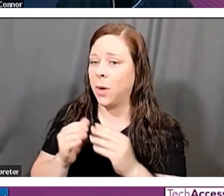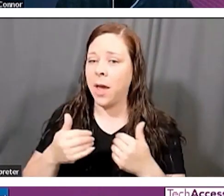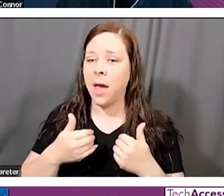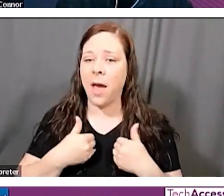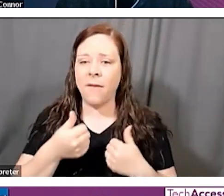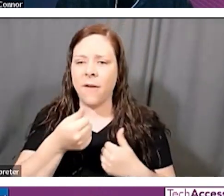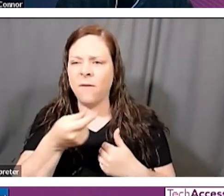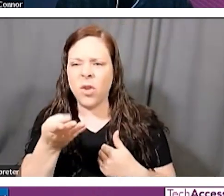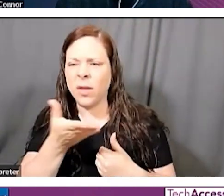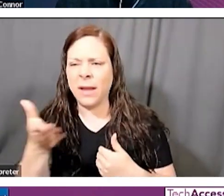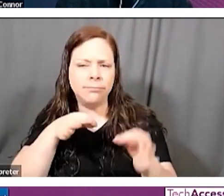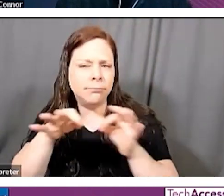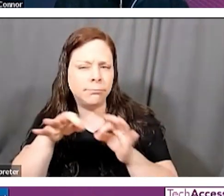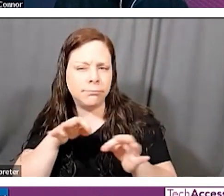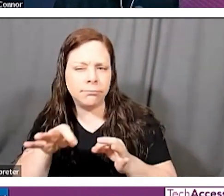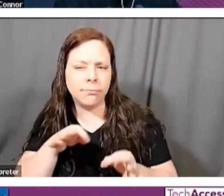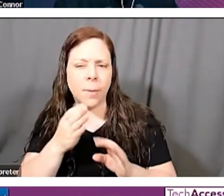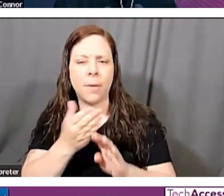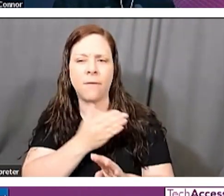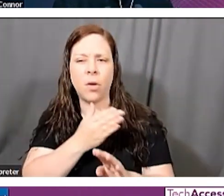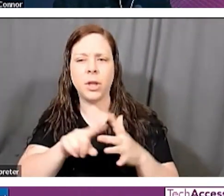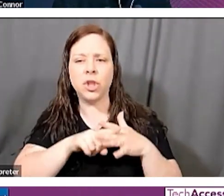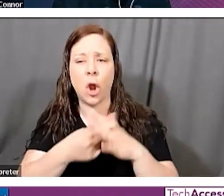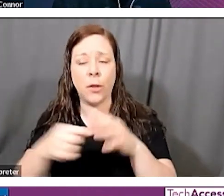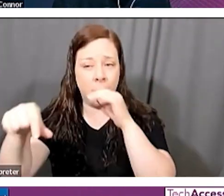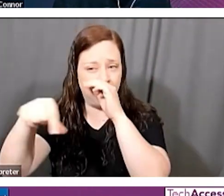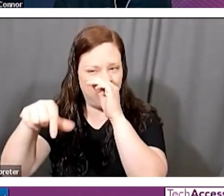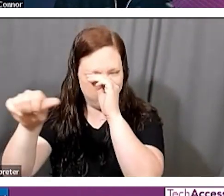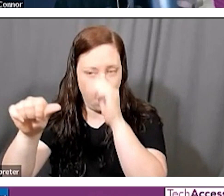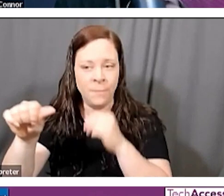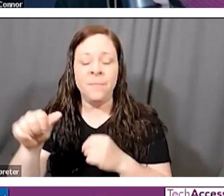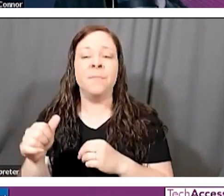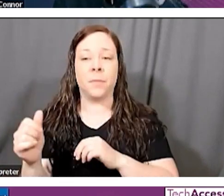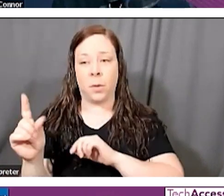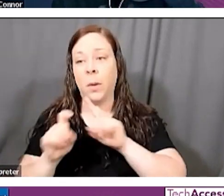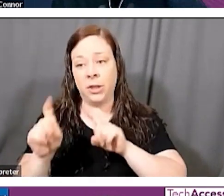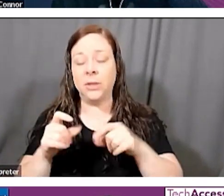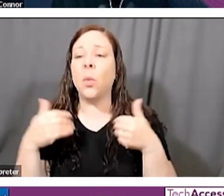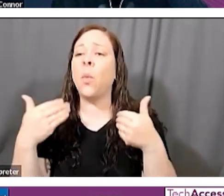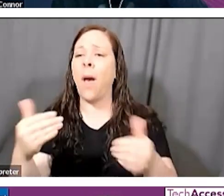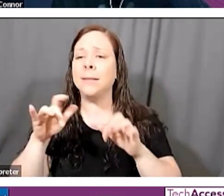before we jump into this Q&A. This is gonna give folks a chance to go ahead and put those questions in there.